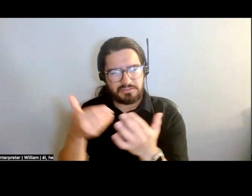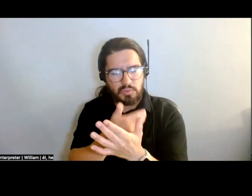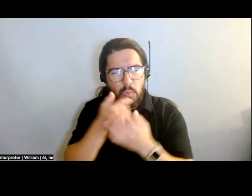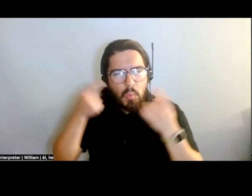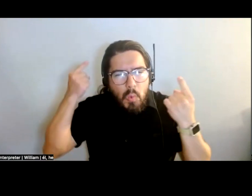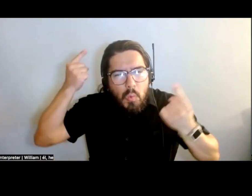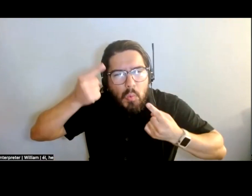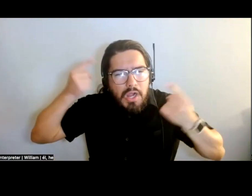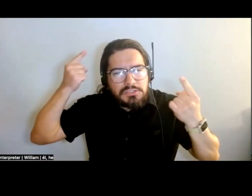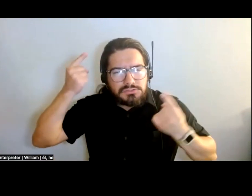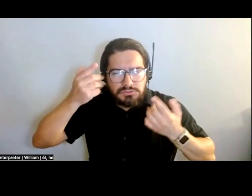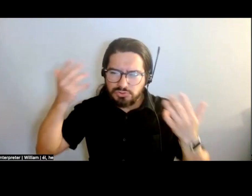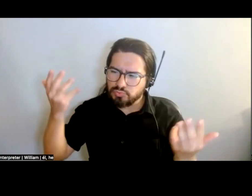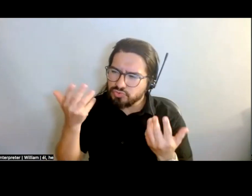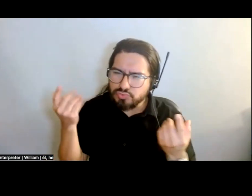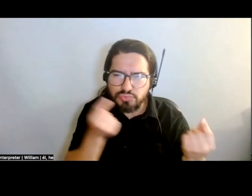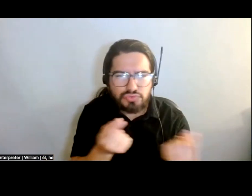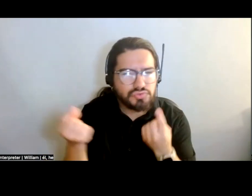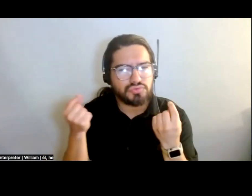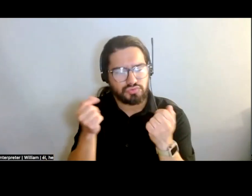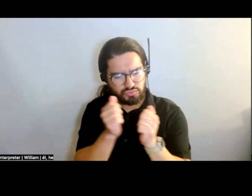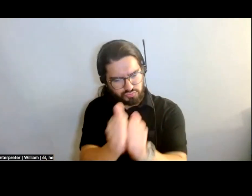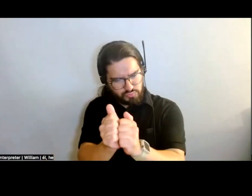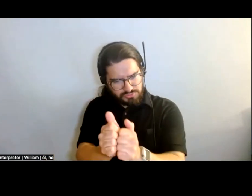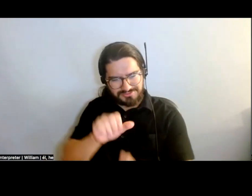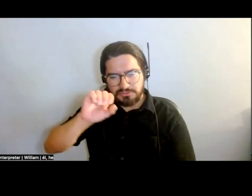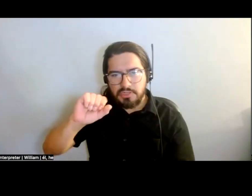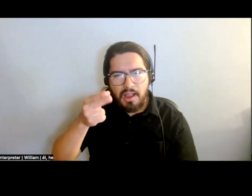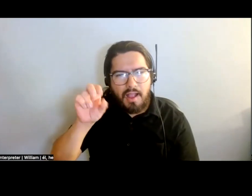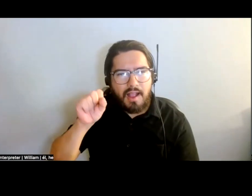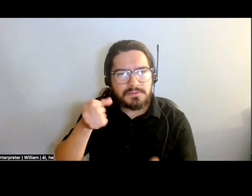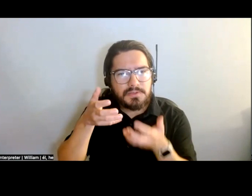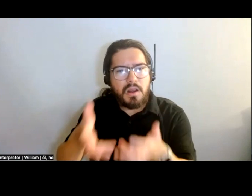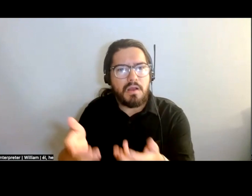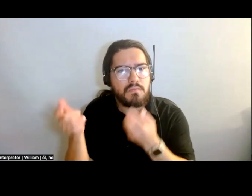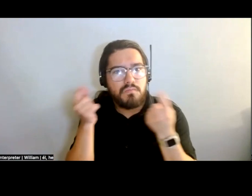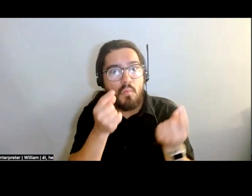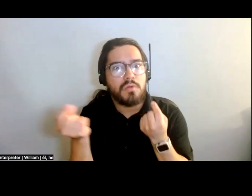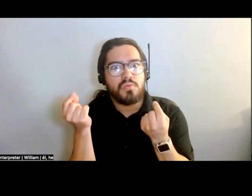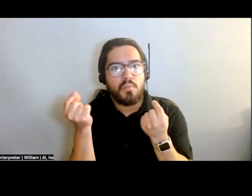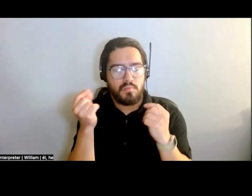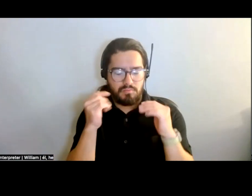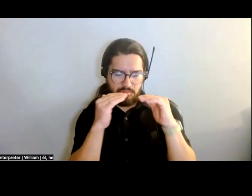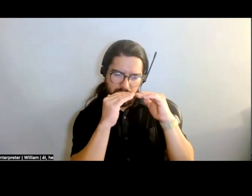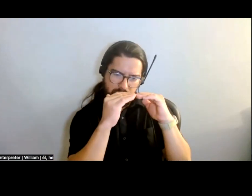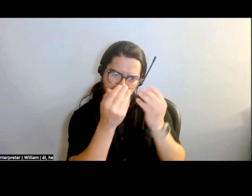And what will we do with all this ash? Uneven ground broken glass